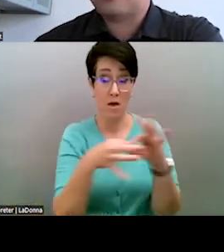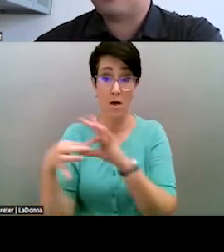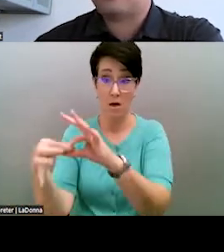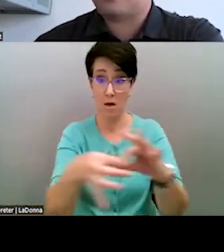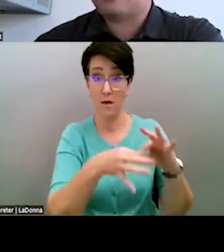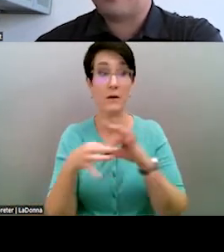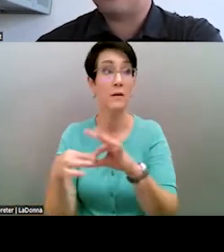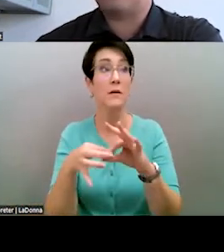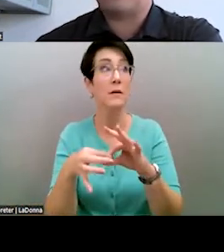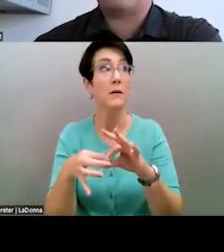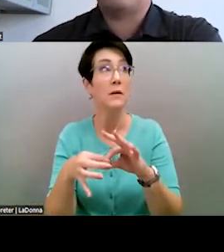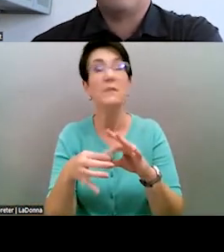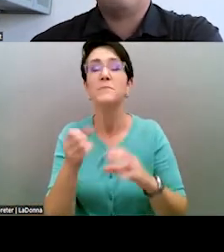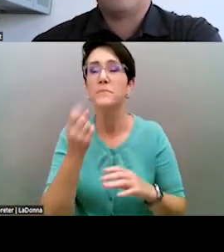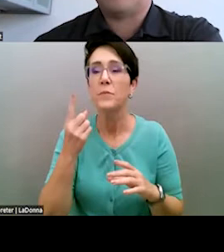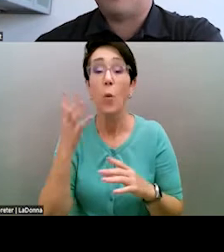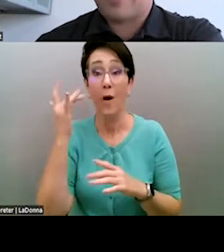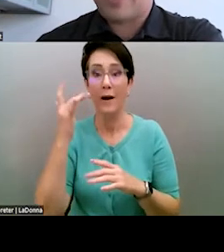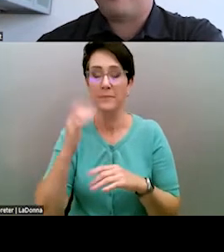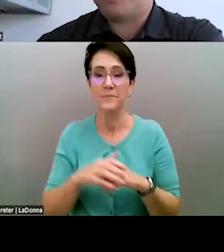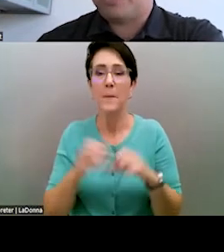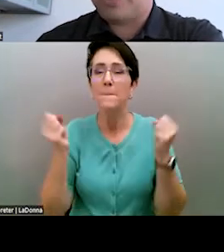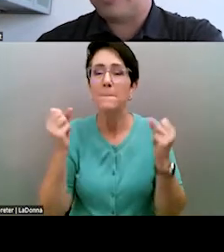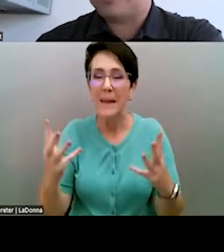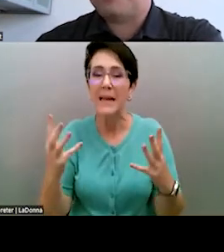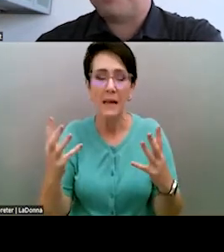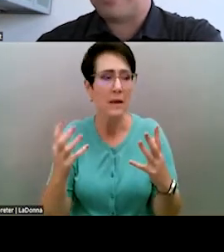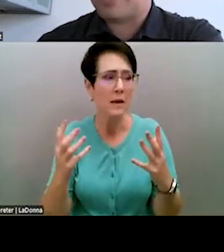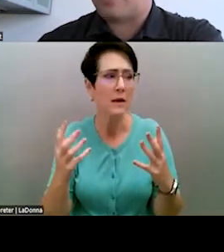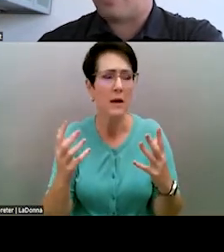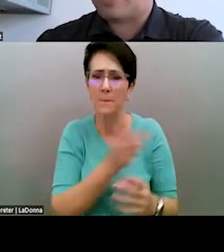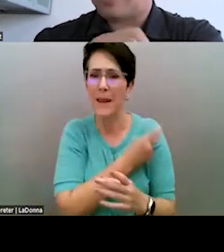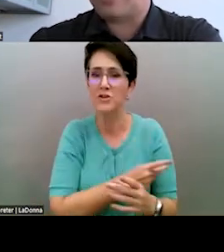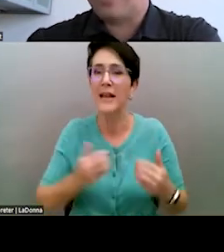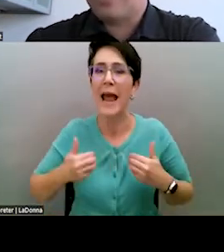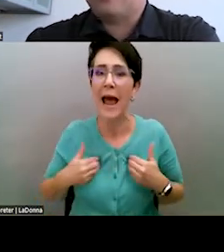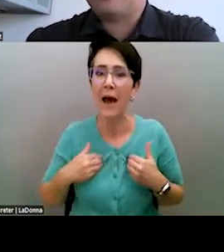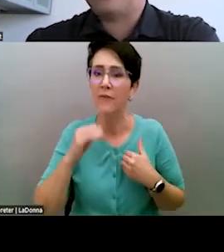THERE ARE A LOT OF PLACES WHERE PATIENTS MAY HAVE THOSE RELATIONSHIPS BUT THEY'RE NOT WORKING